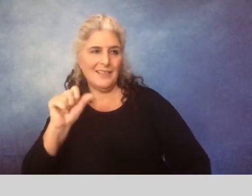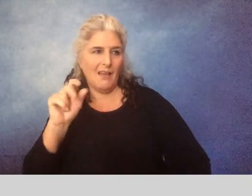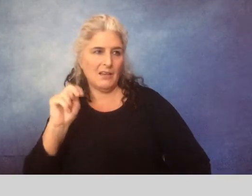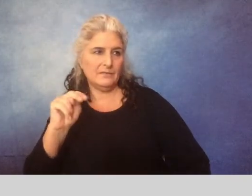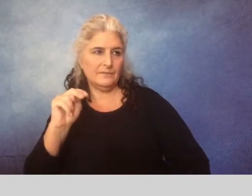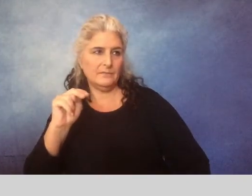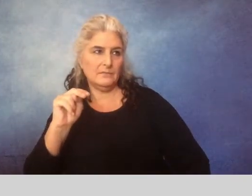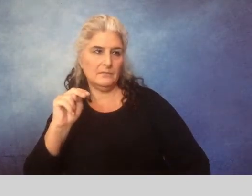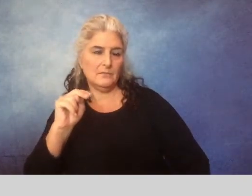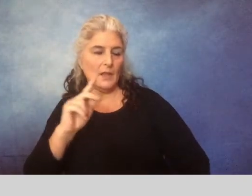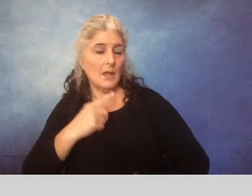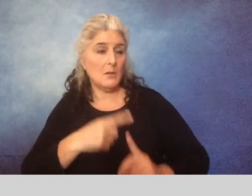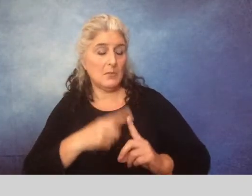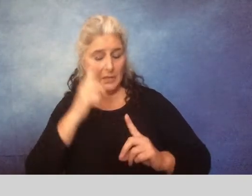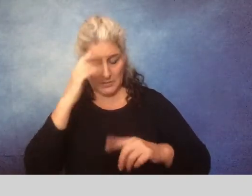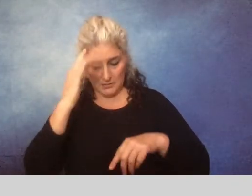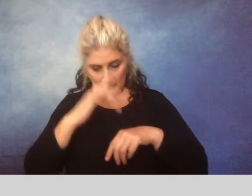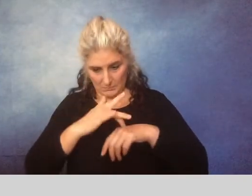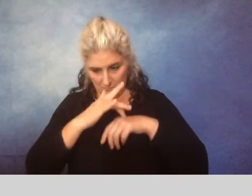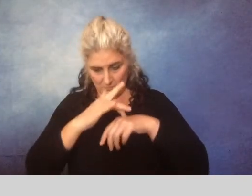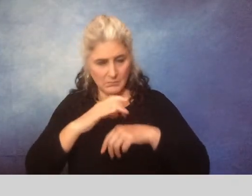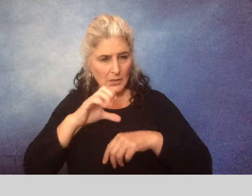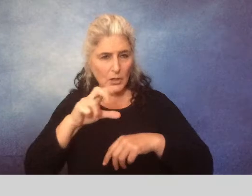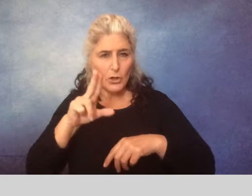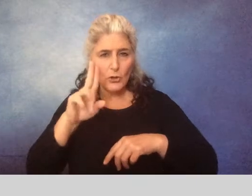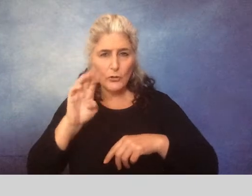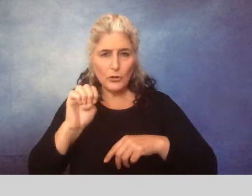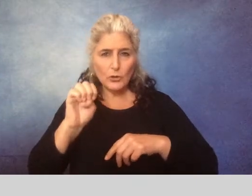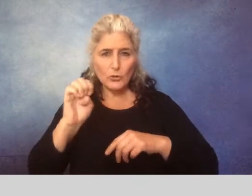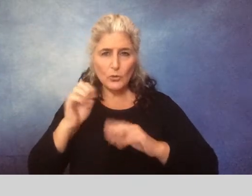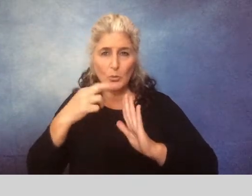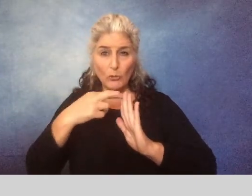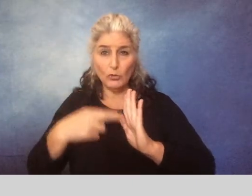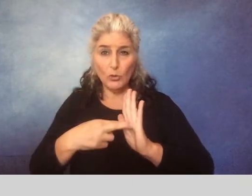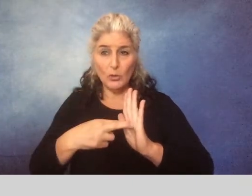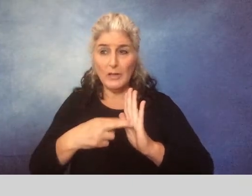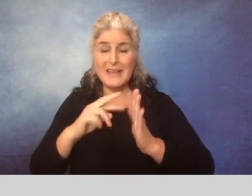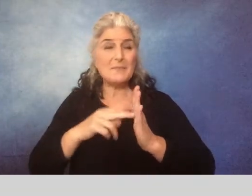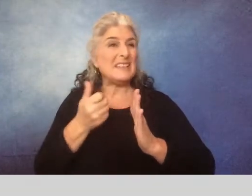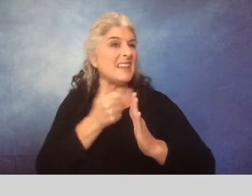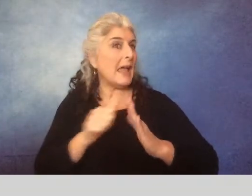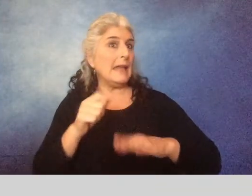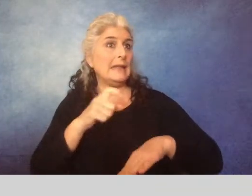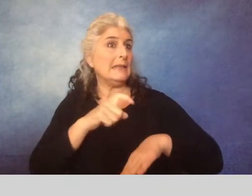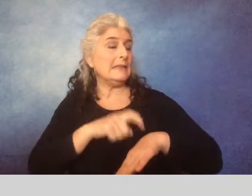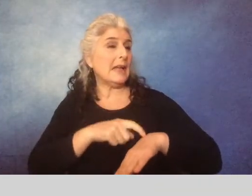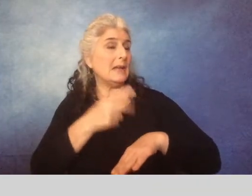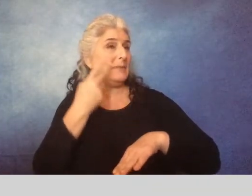And he's also a cube rule fanatic to the extent that anytime he sees a starch based meal,